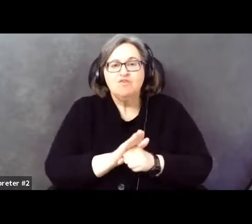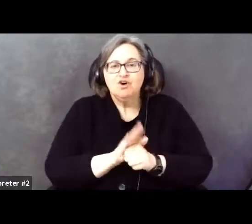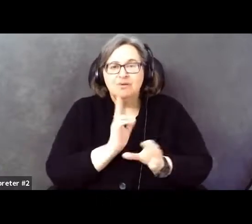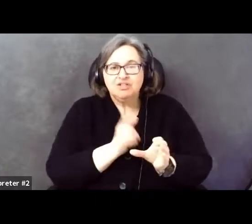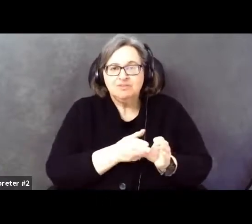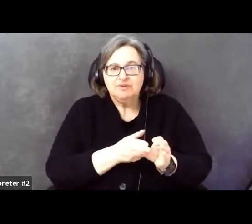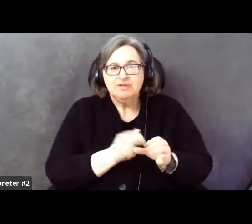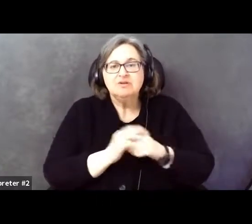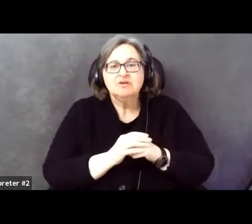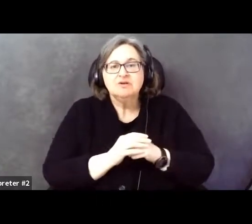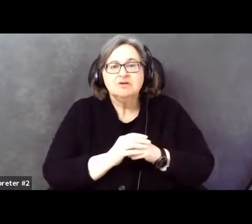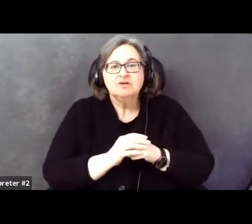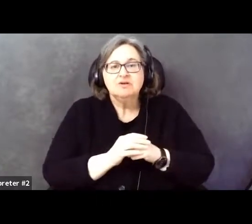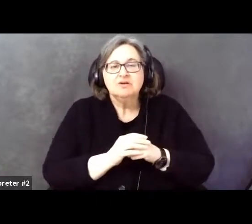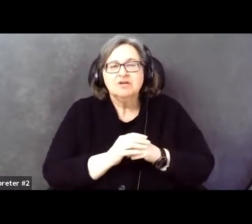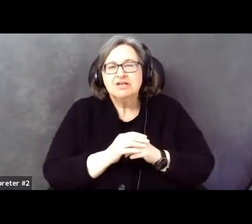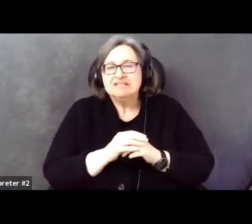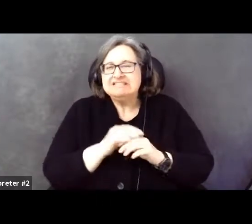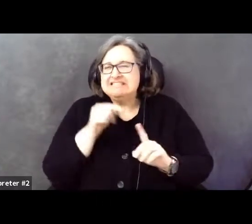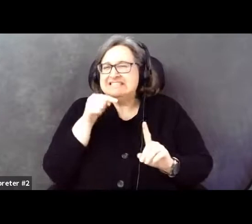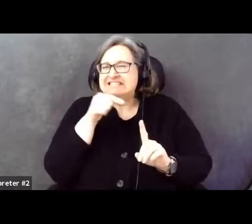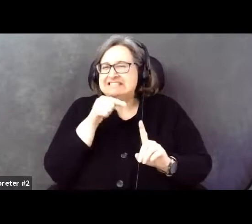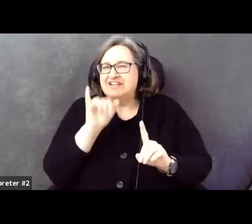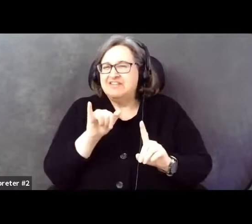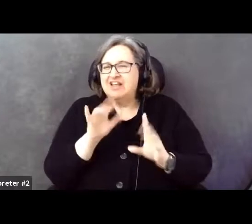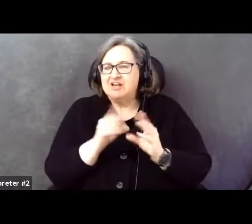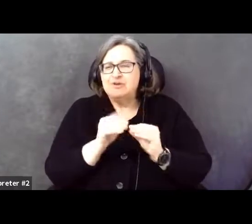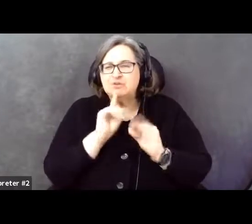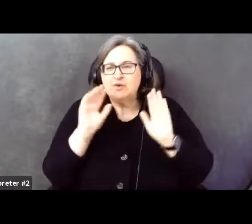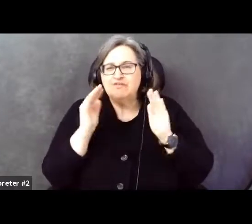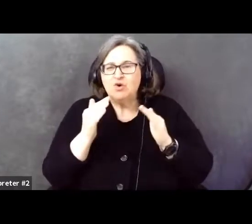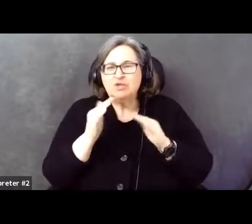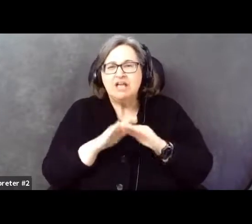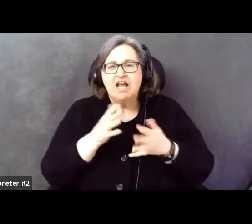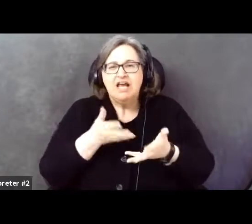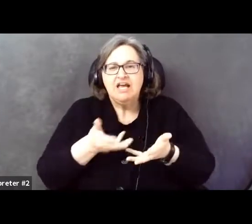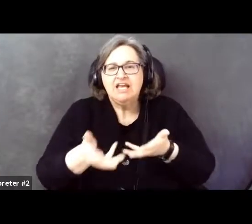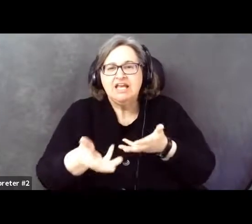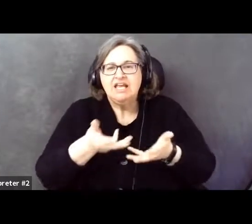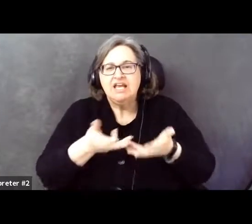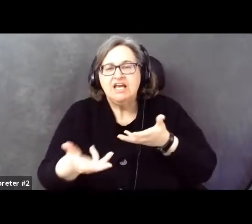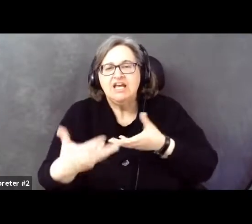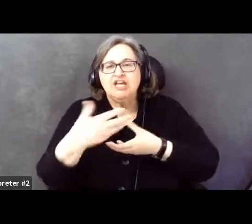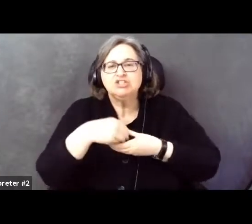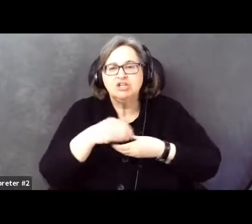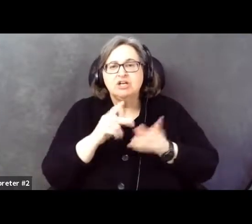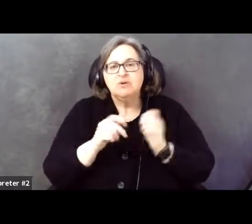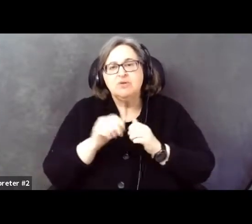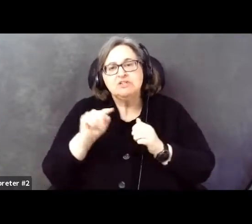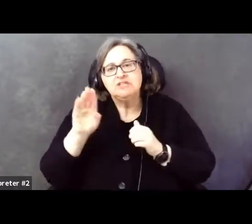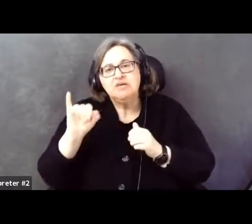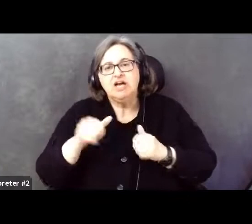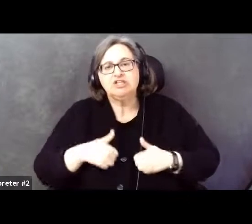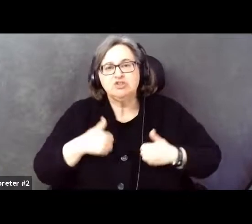A point about this one, it is really focused on engaging people with TBI, survivors, in